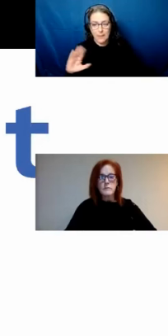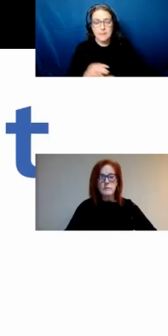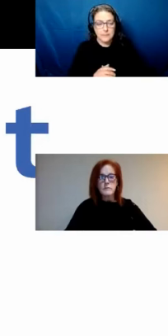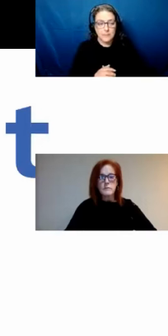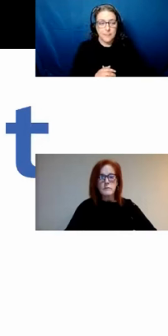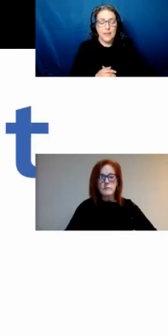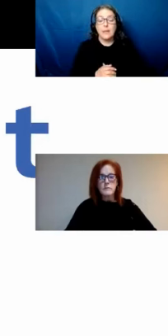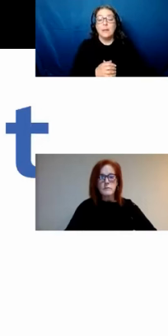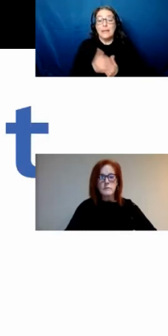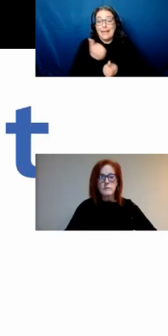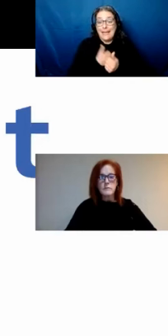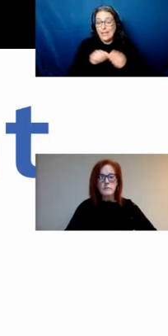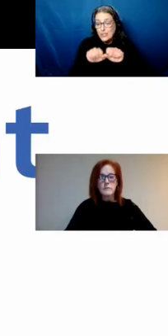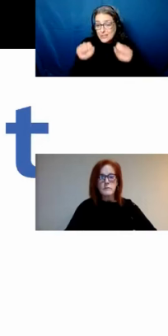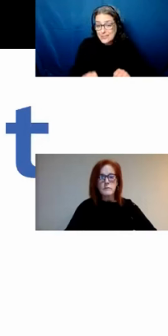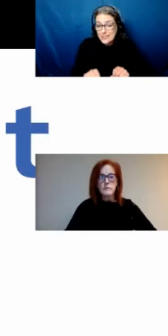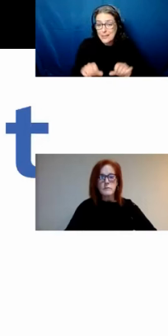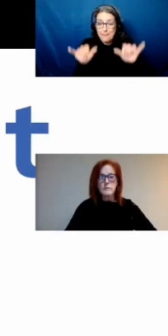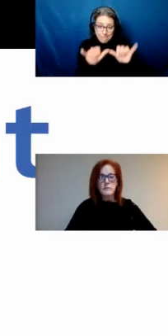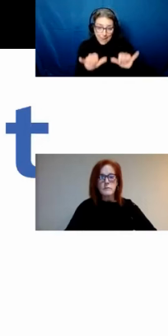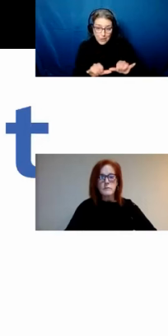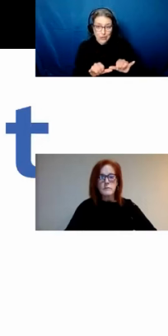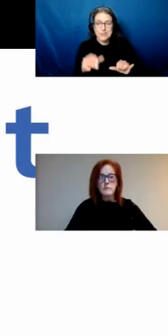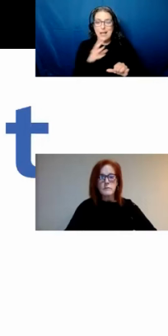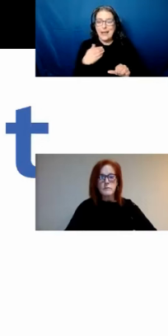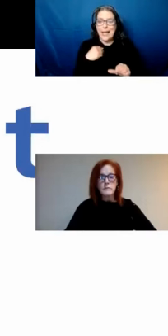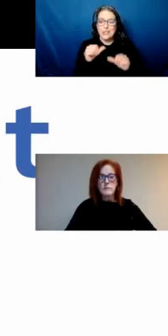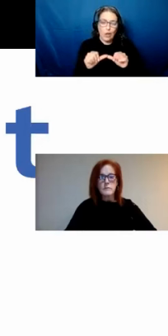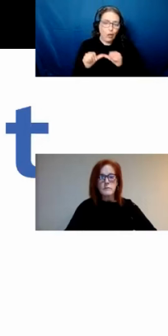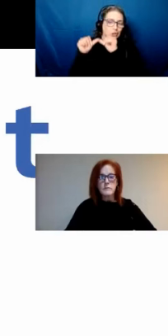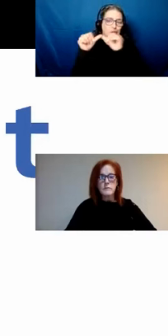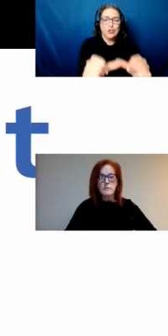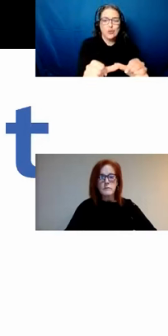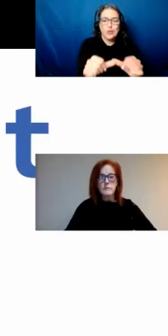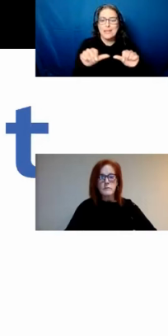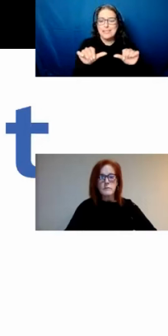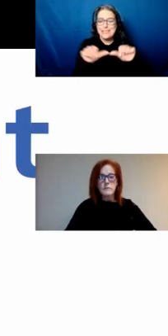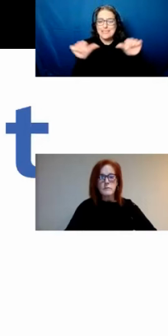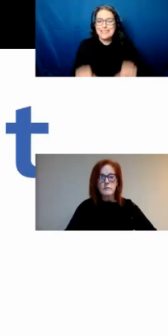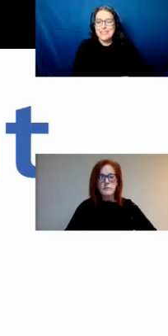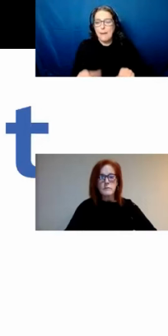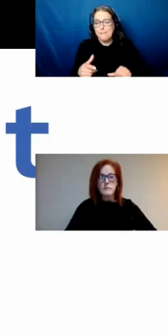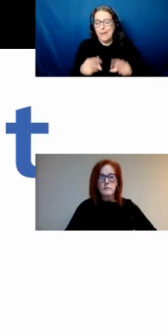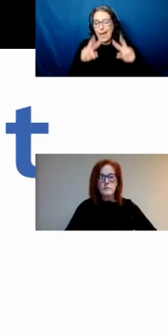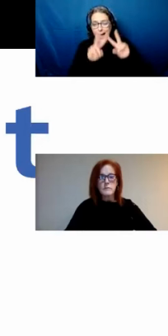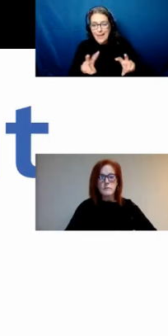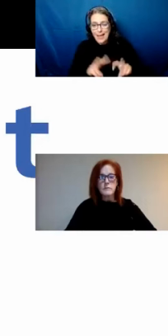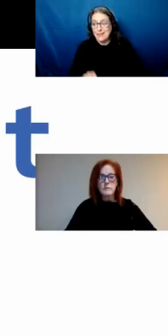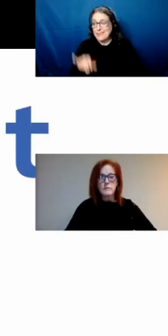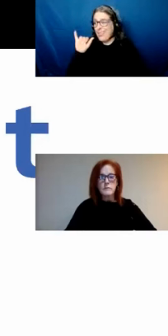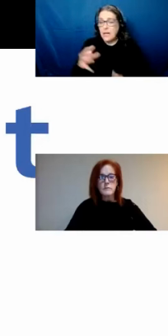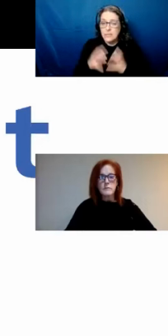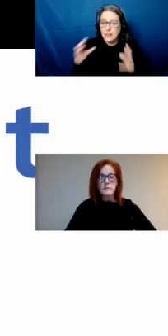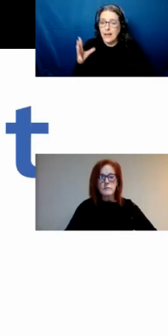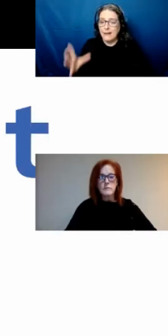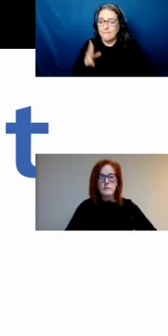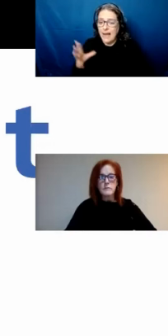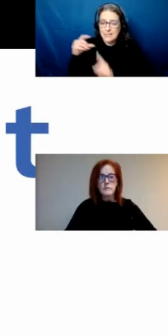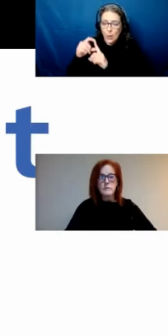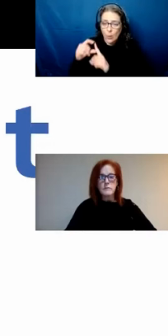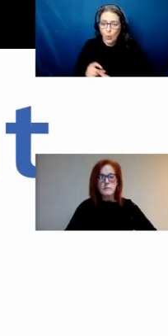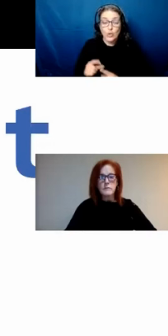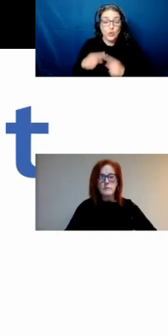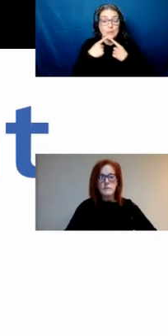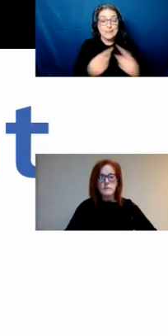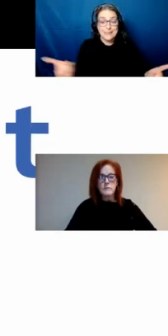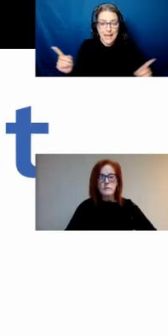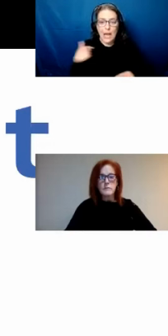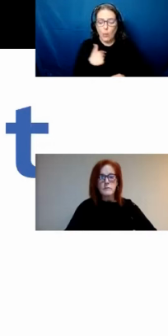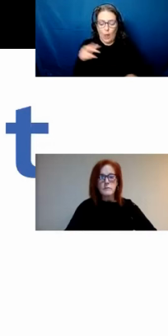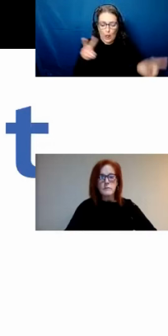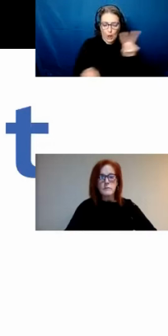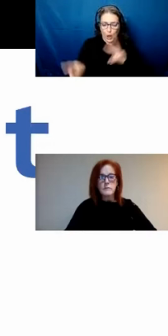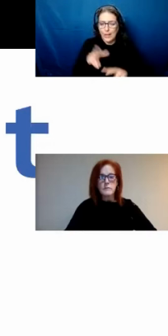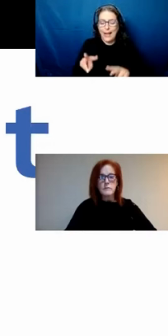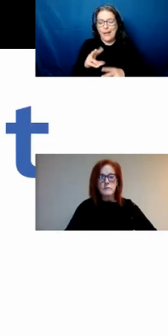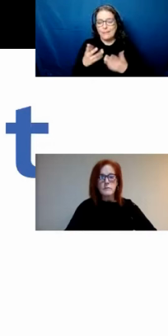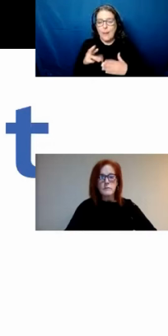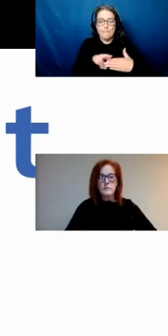All right.